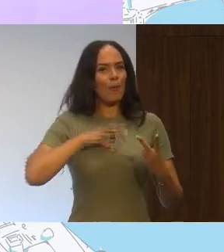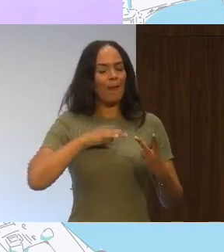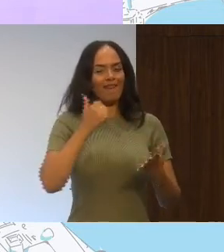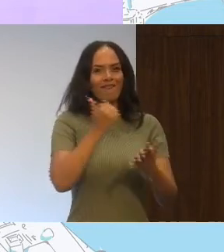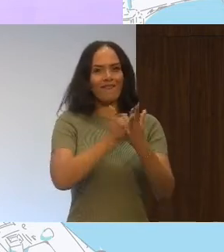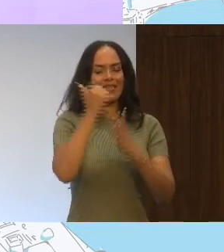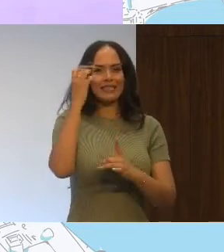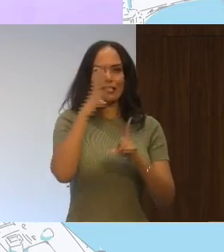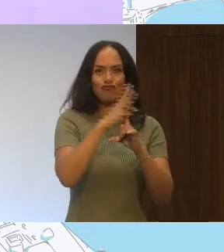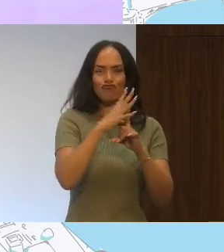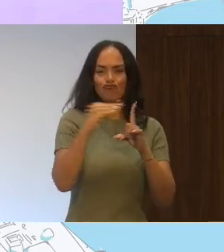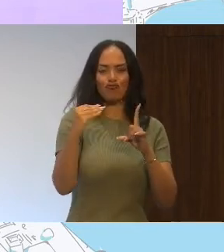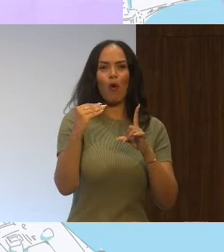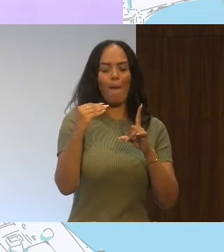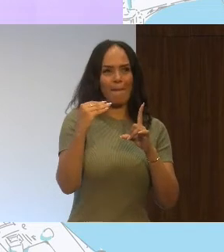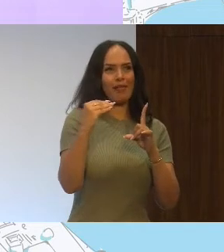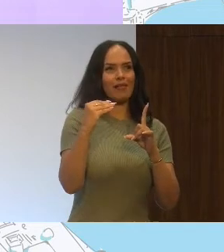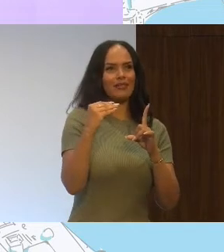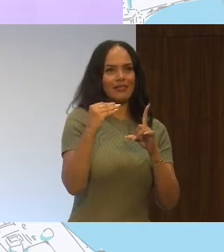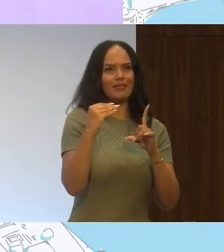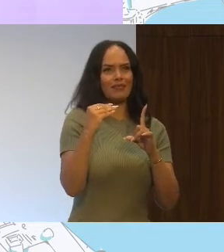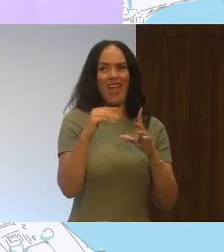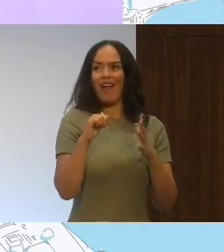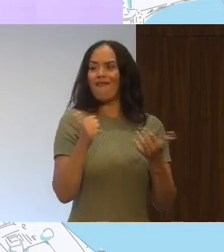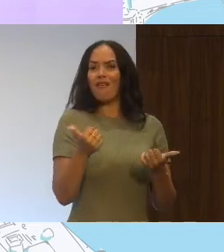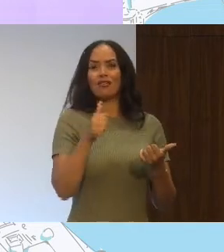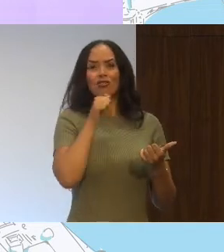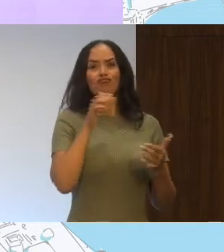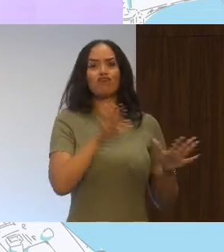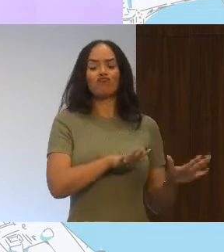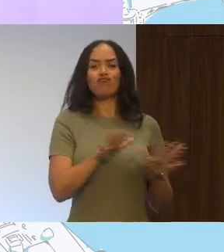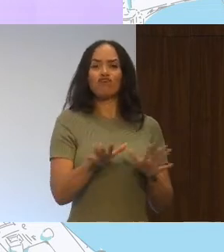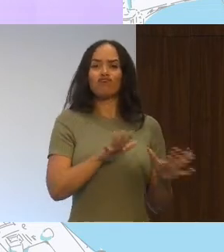of a very good down to earth human being.